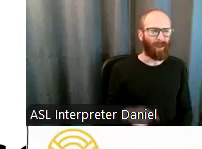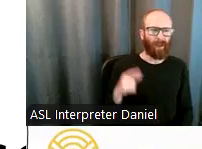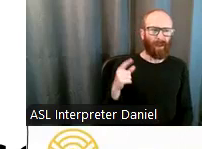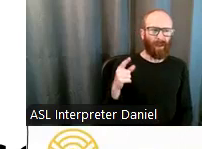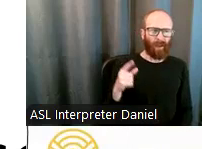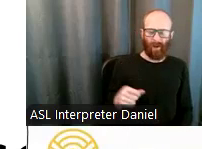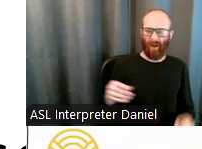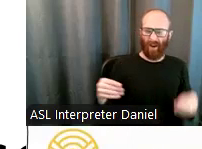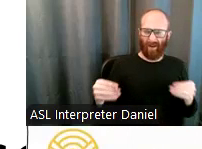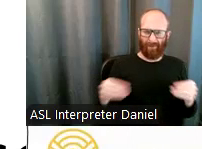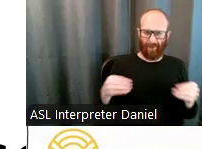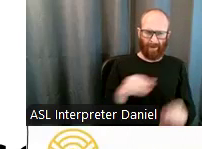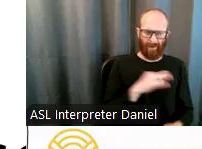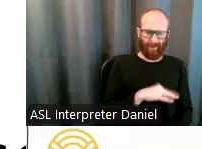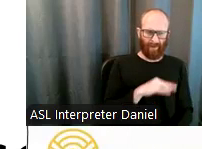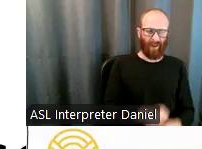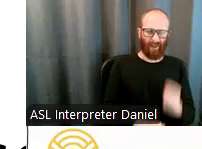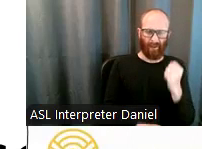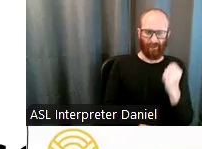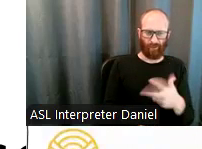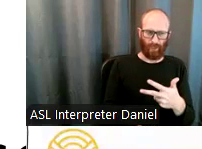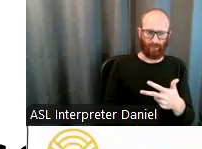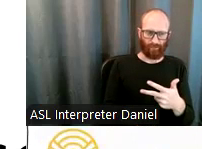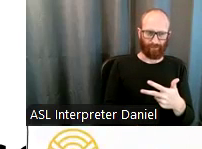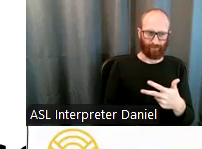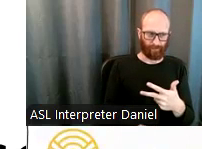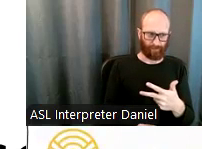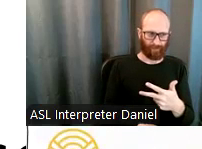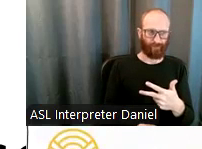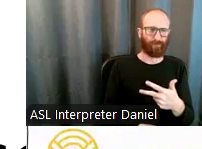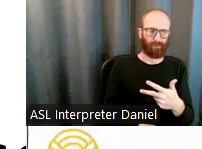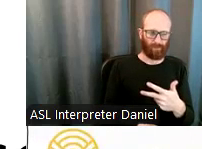There's three of them and they're in the graphic we just saw, and I have created,